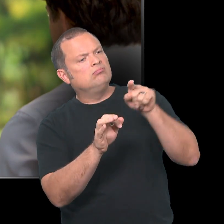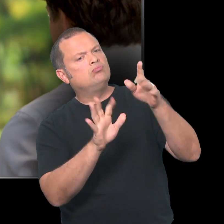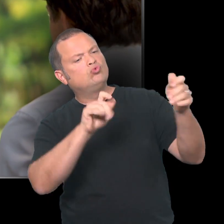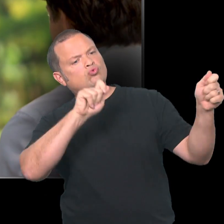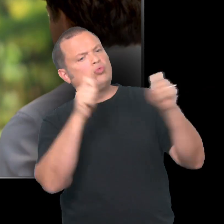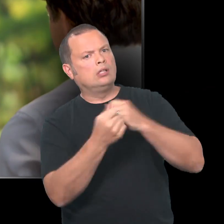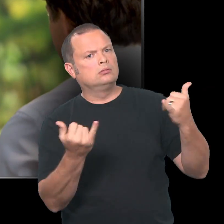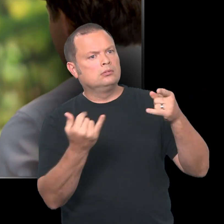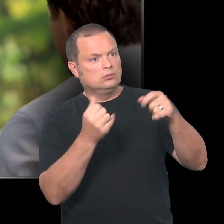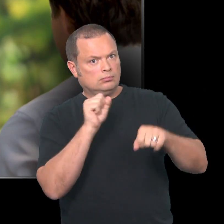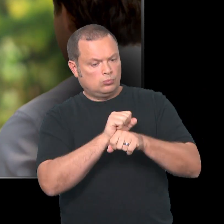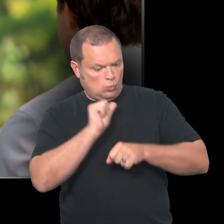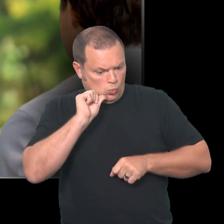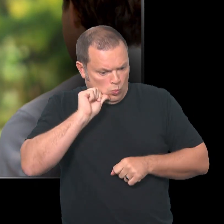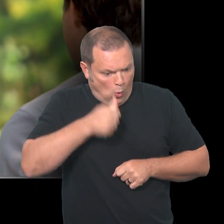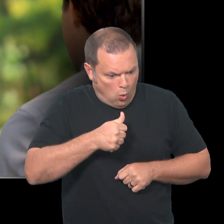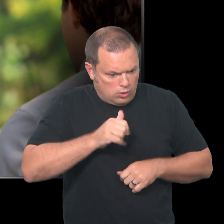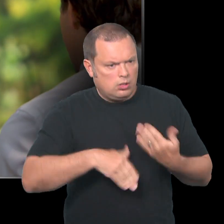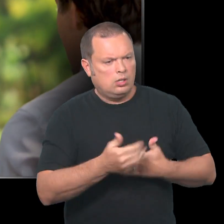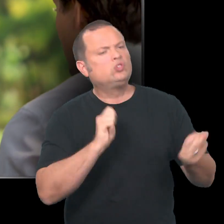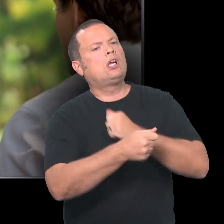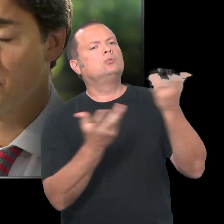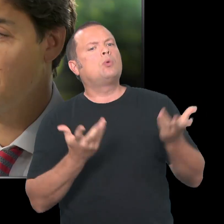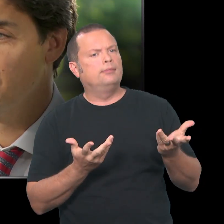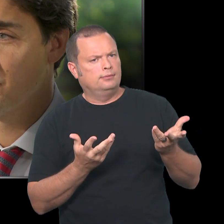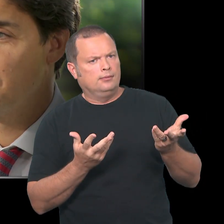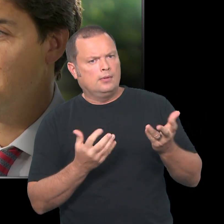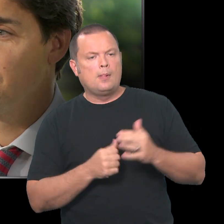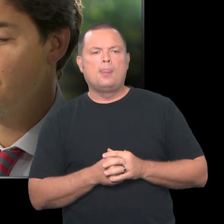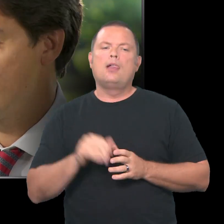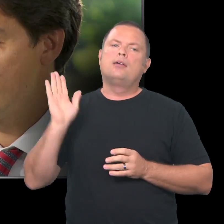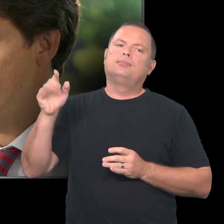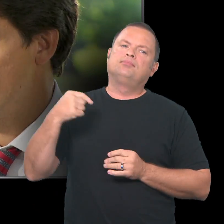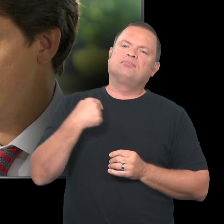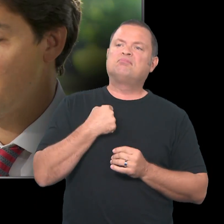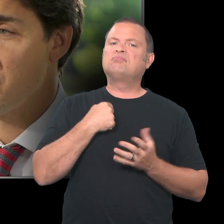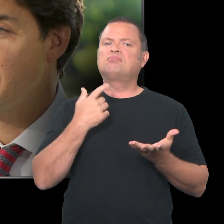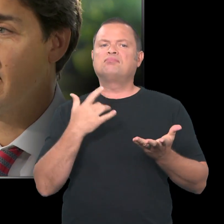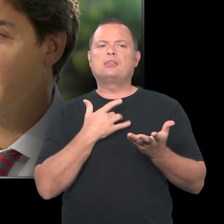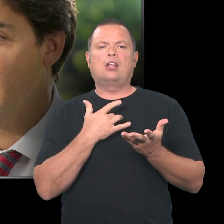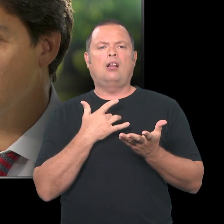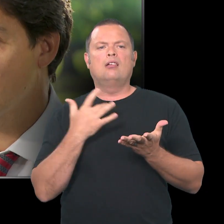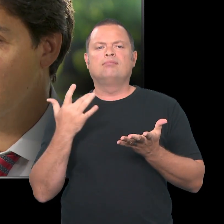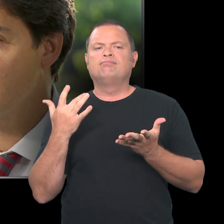after October 19th, what immediate change will they see from you?